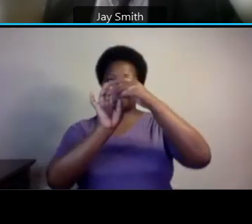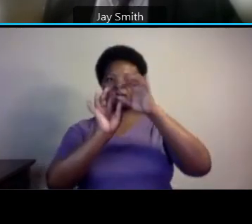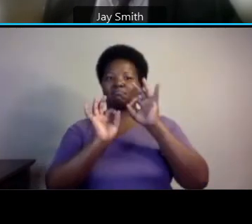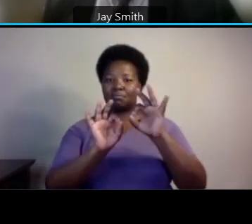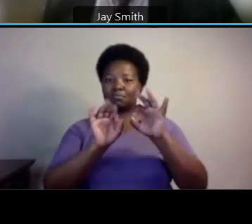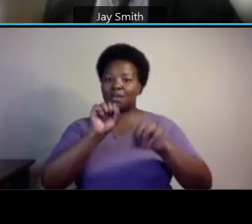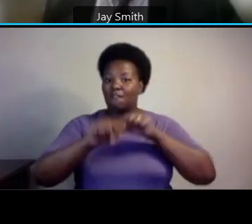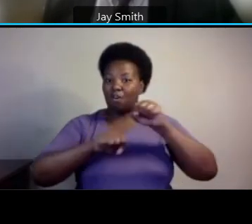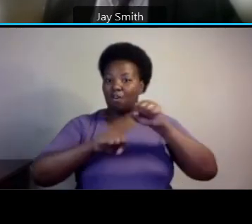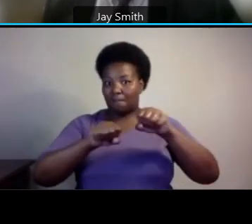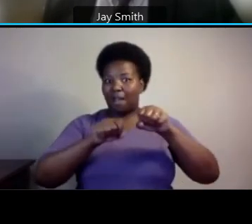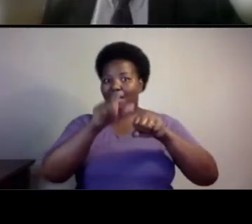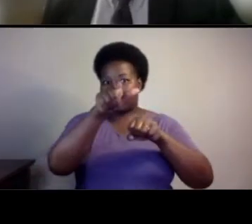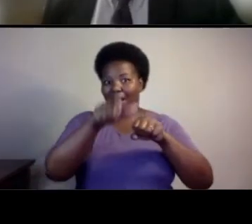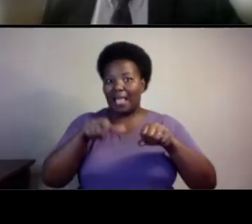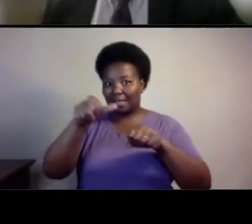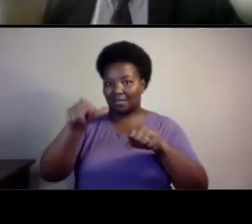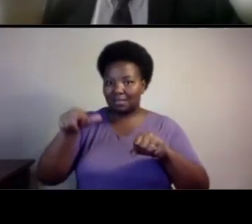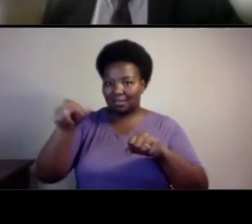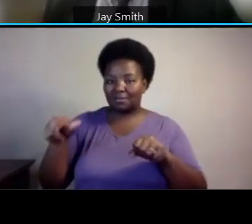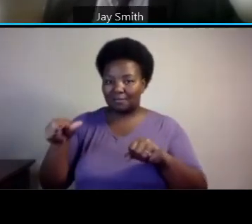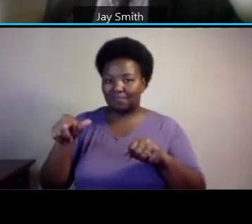i guess there there's some just some of the things that we've done